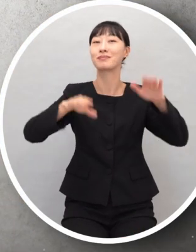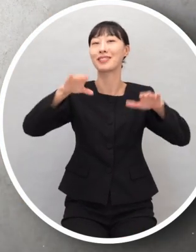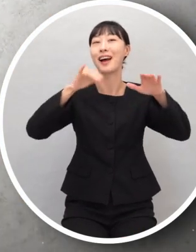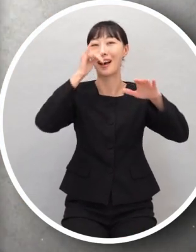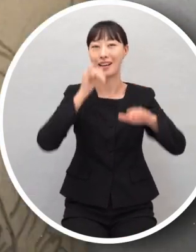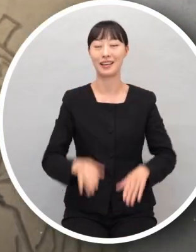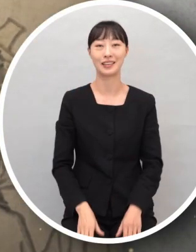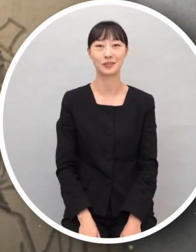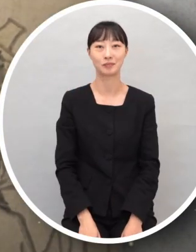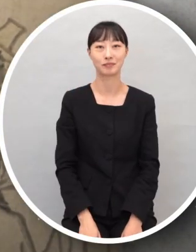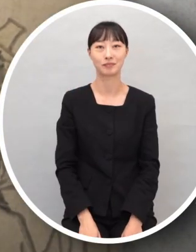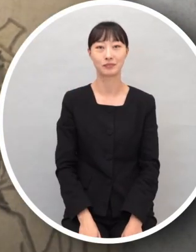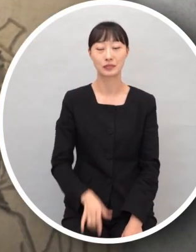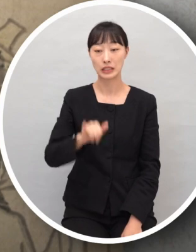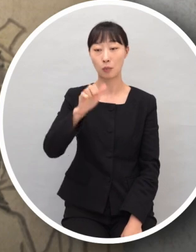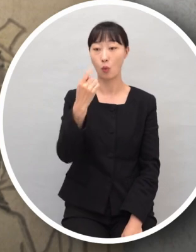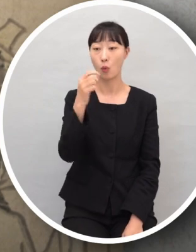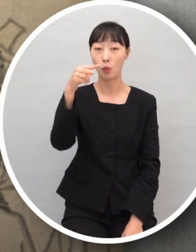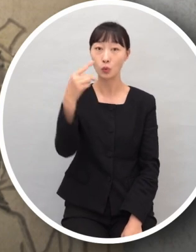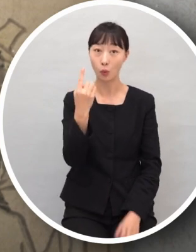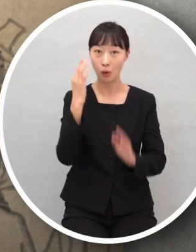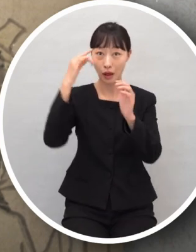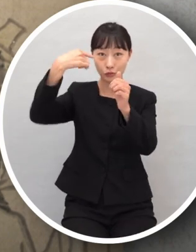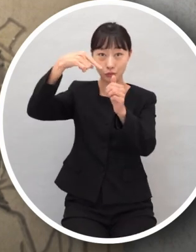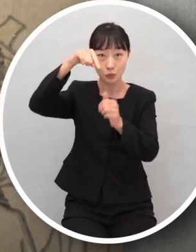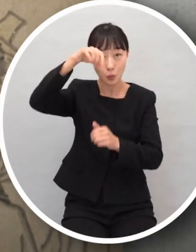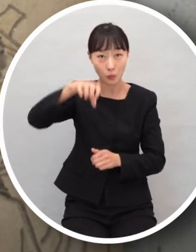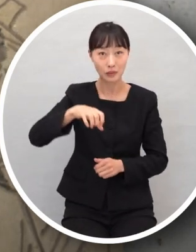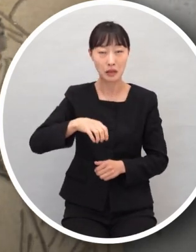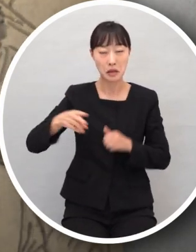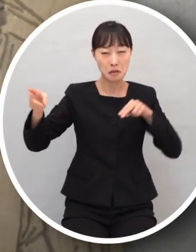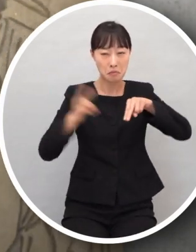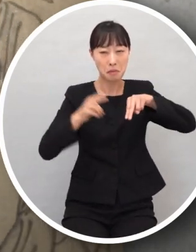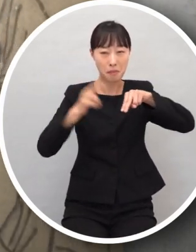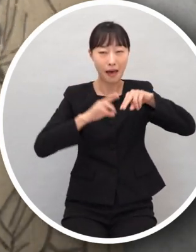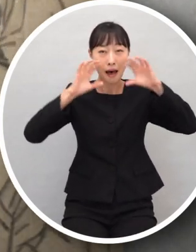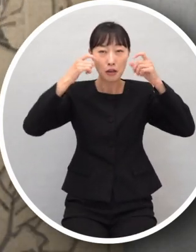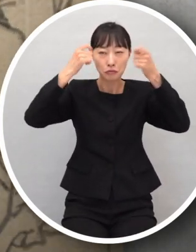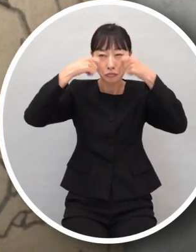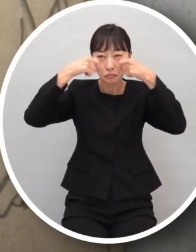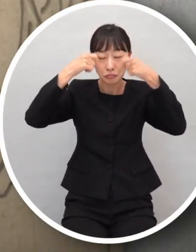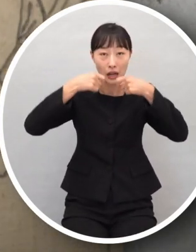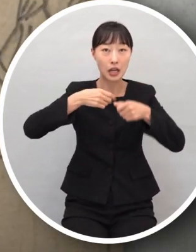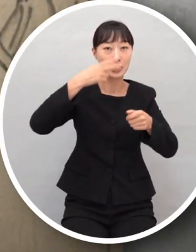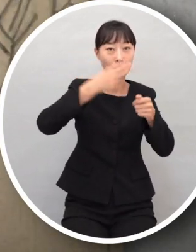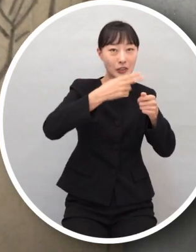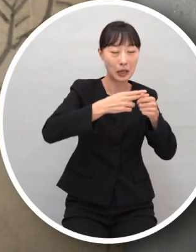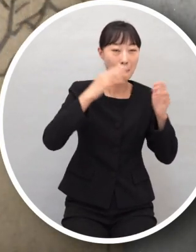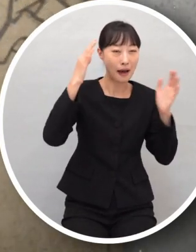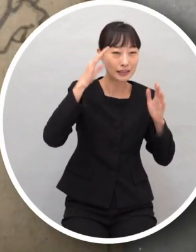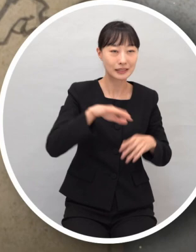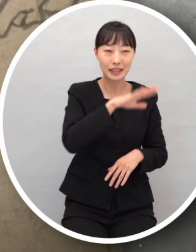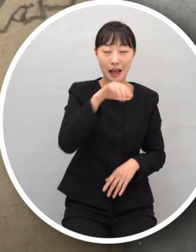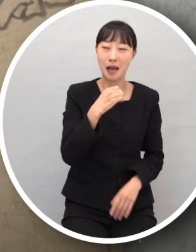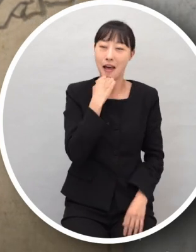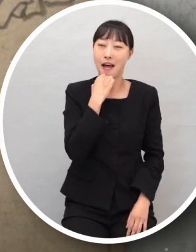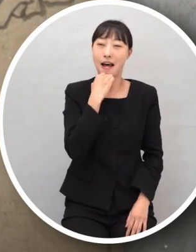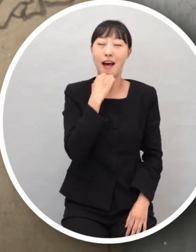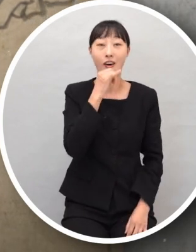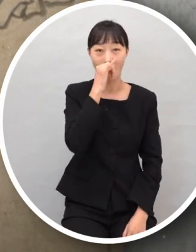In Kim Hongdo's A Village School, we see a student paddled by his teacher while the other pupils stifle their laughter.